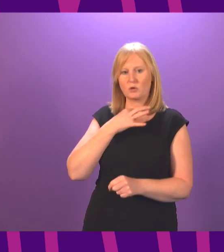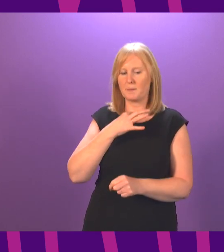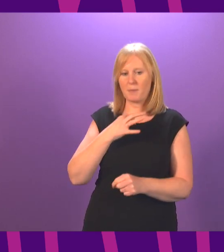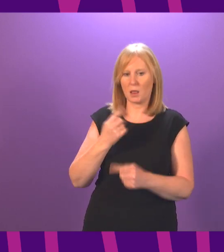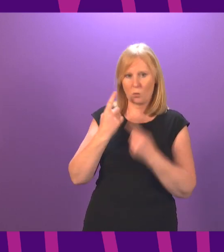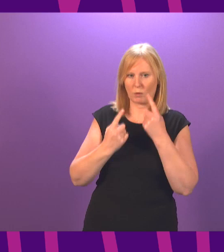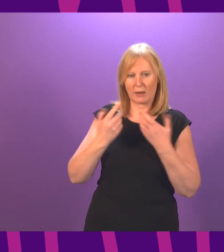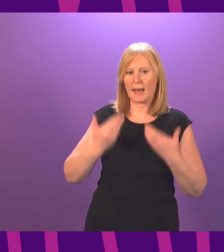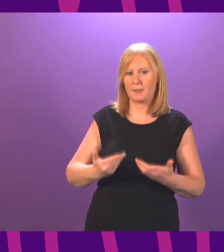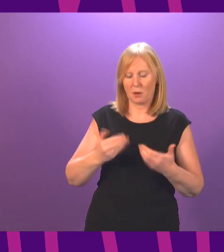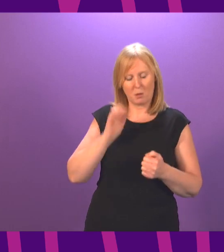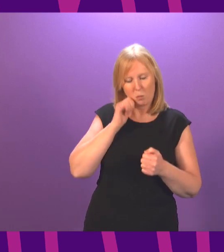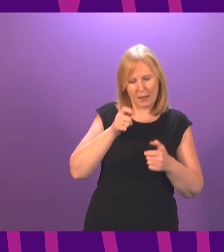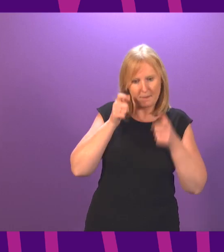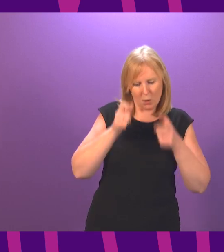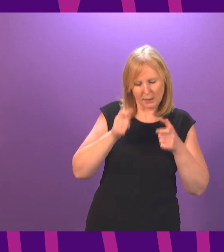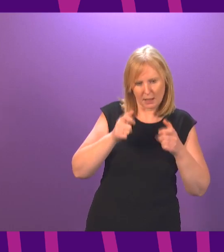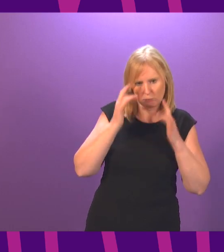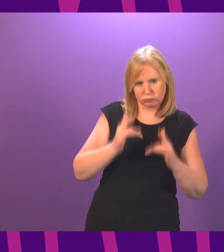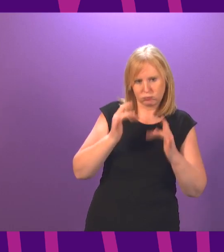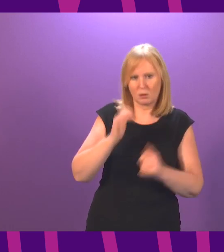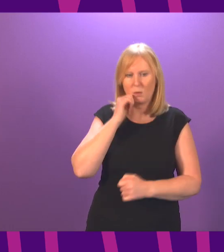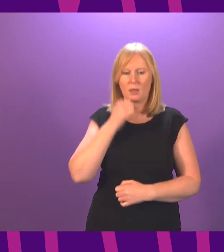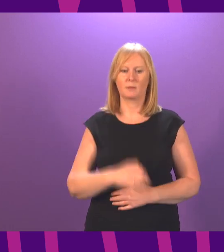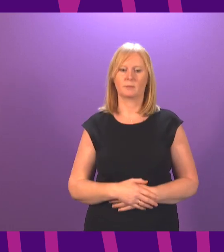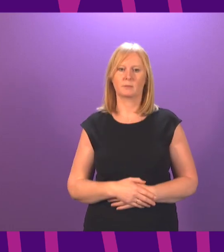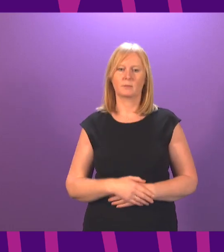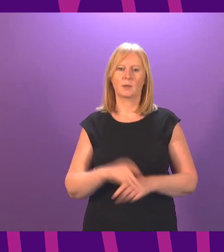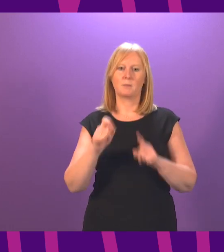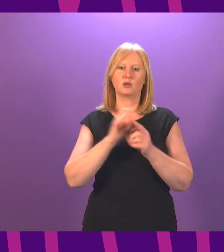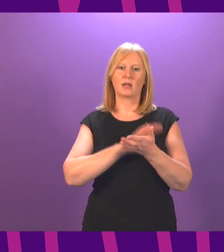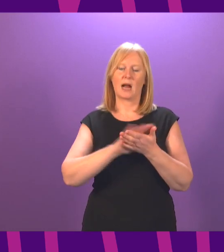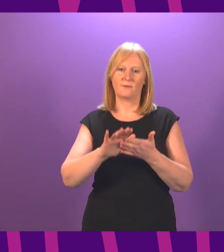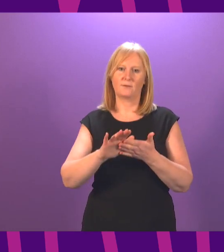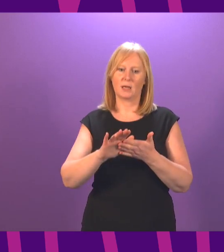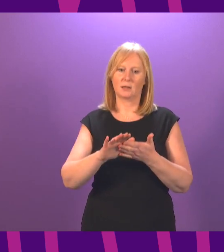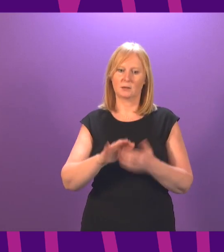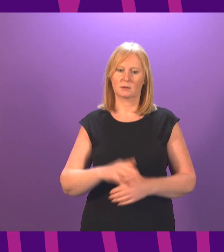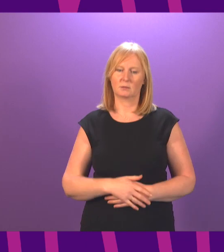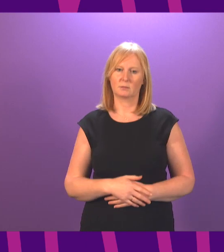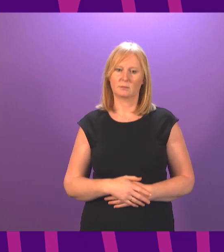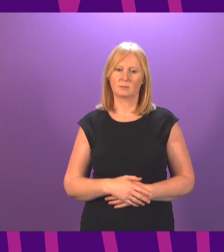that is something that we will be monitoring closely in the days ahead. Patrick Harvie: I certainly do not suggest that the Scottish